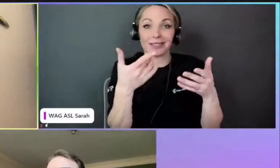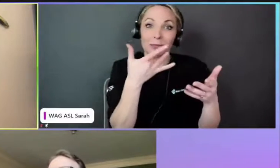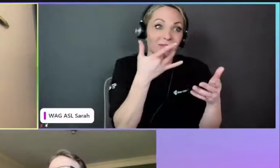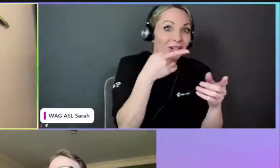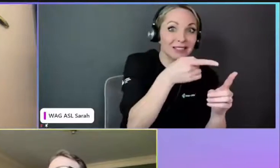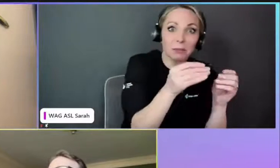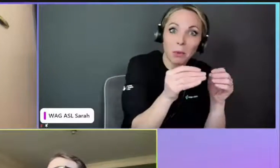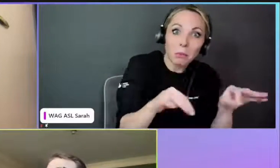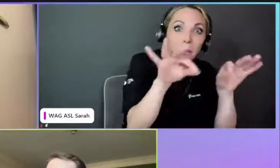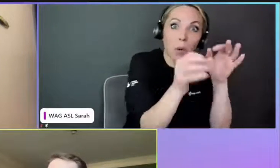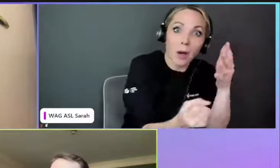Awesome.